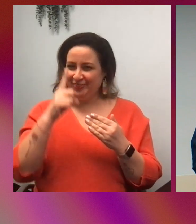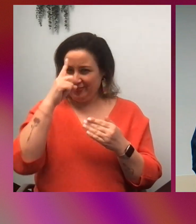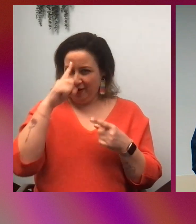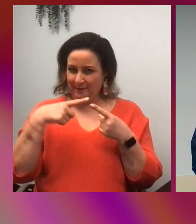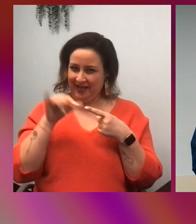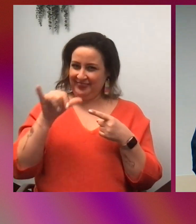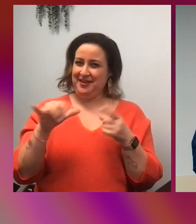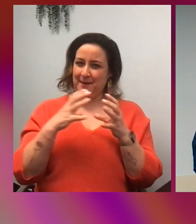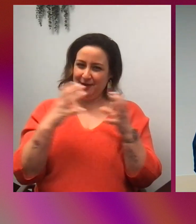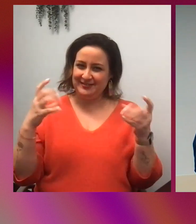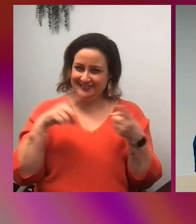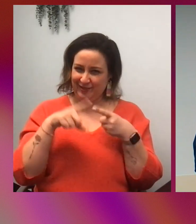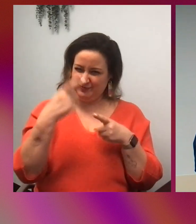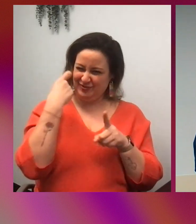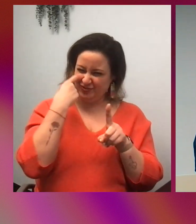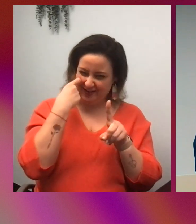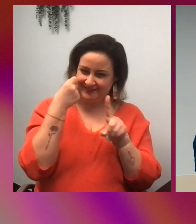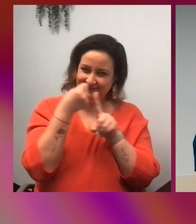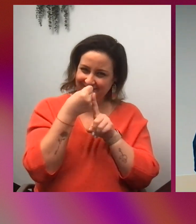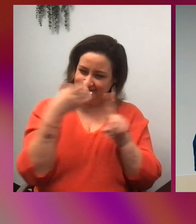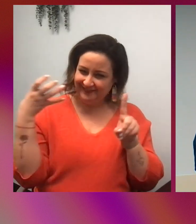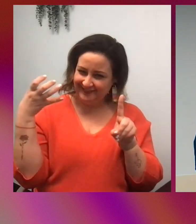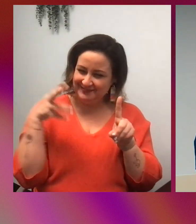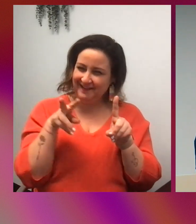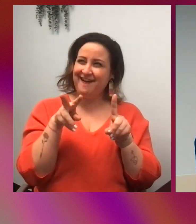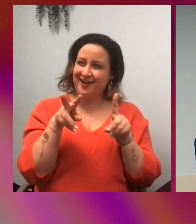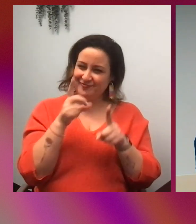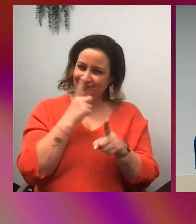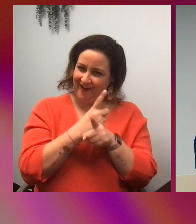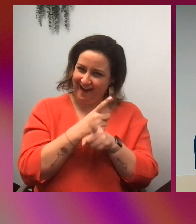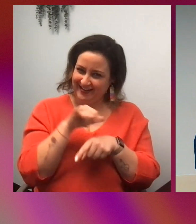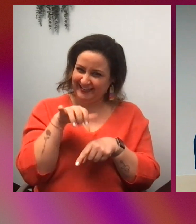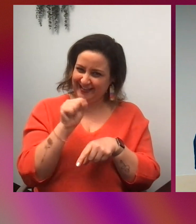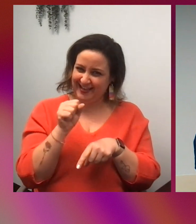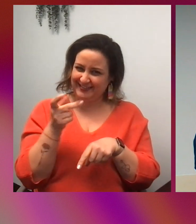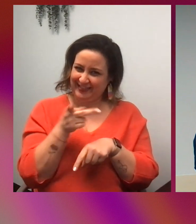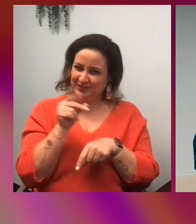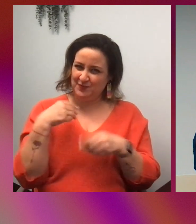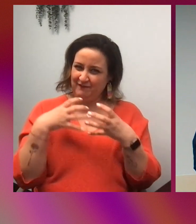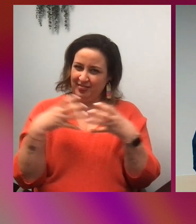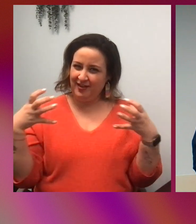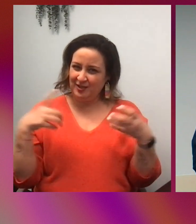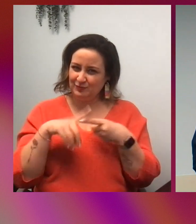Never thought about it in that perspective. But once you've shared that with me, I'm like,